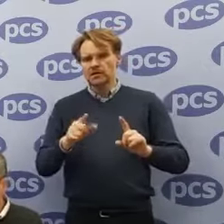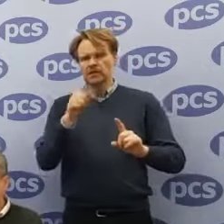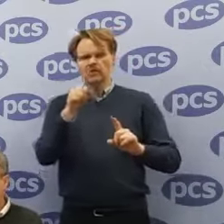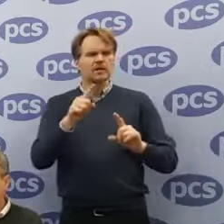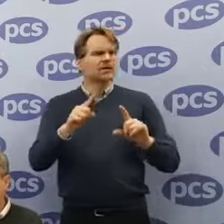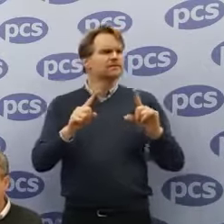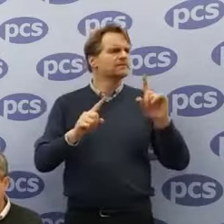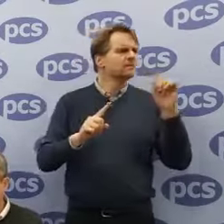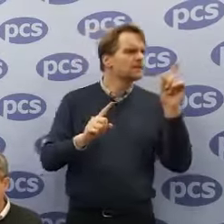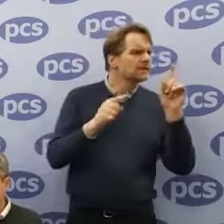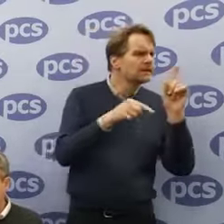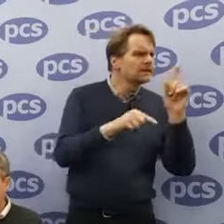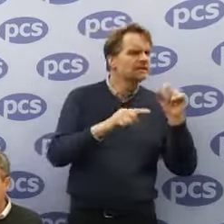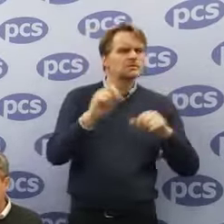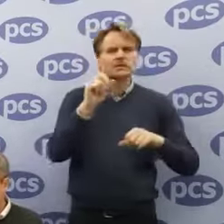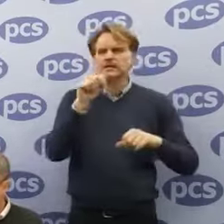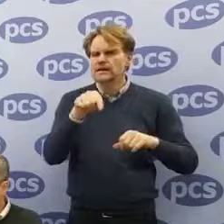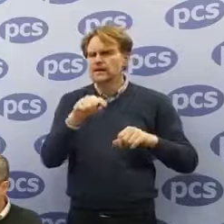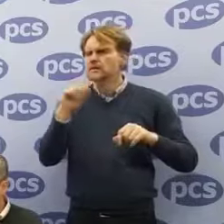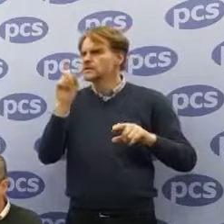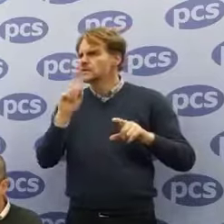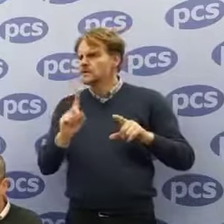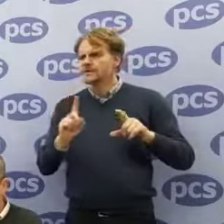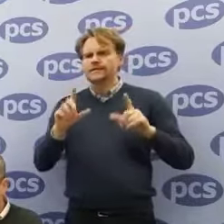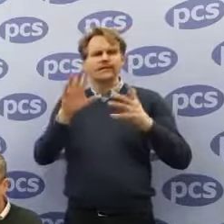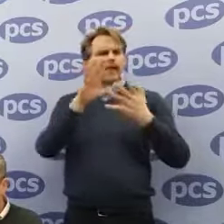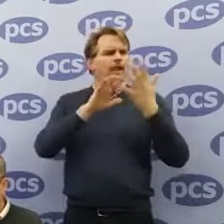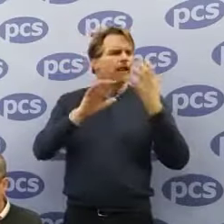around for ages about intricacies of this that and the other,